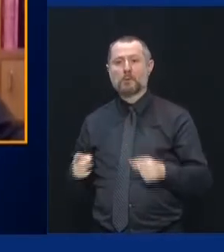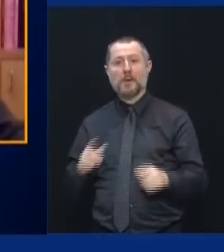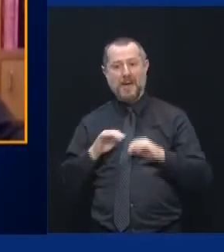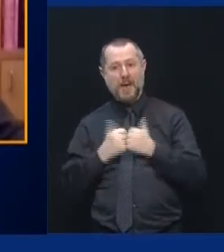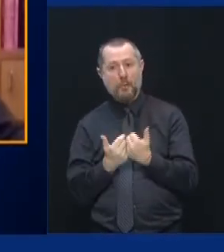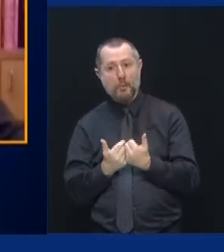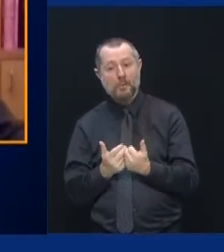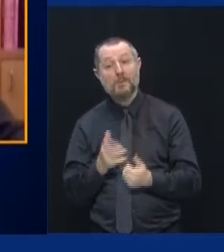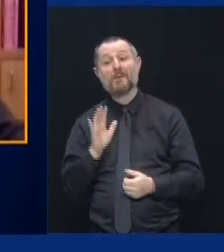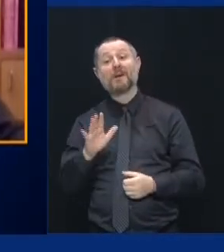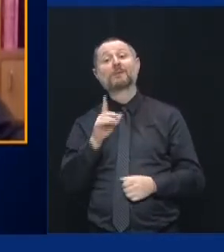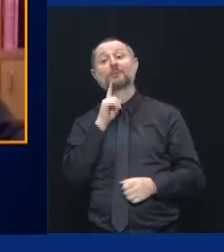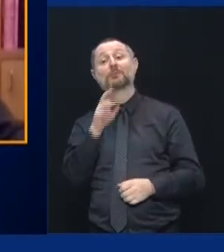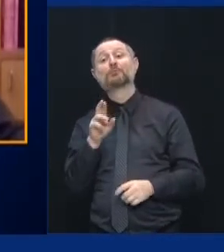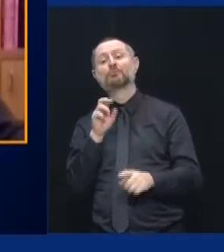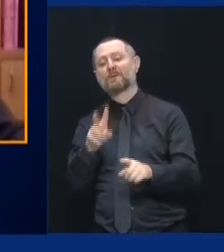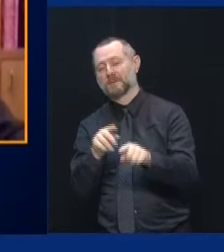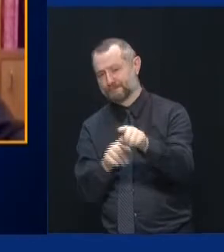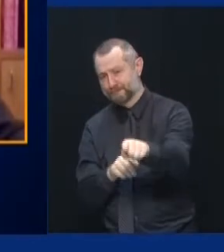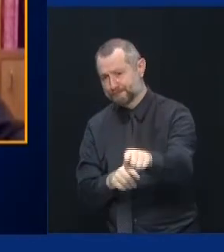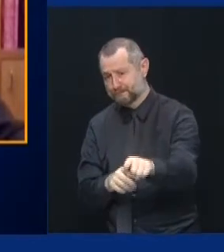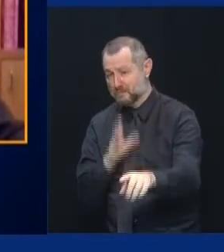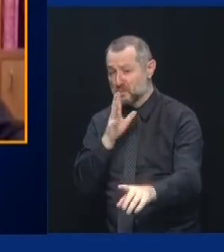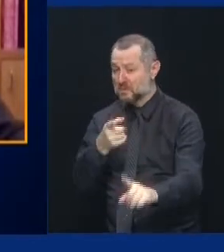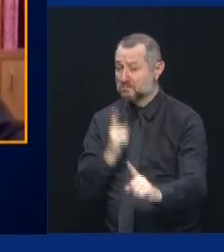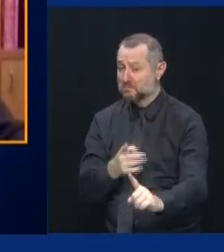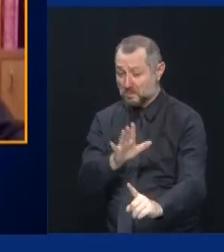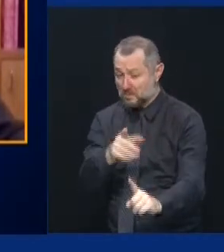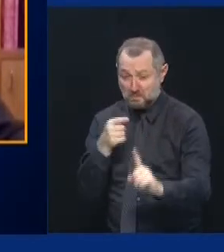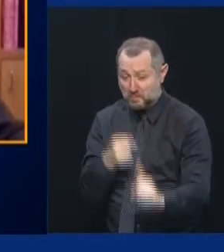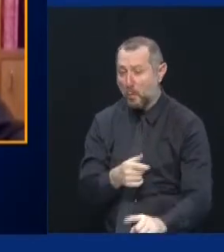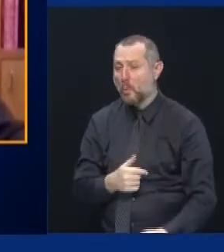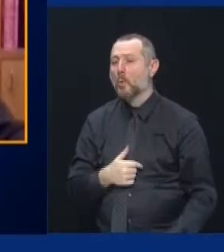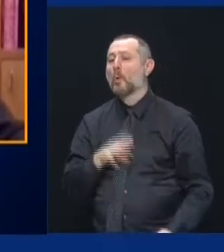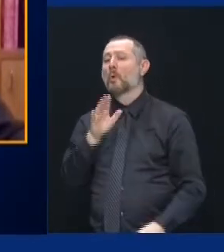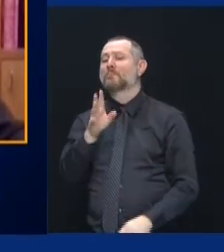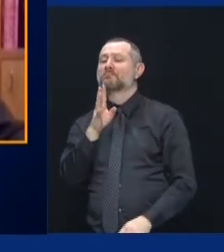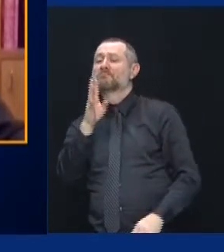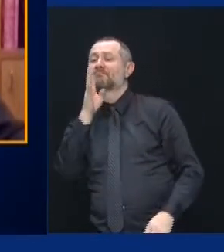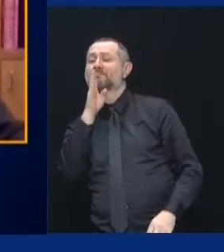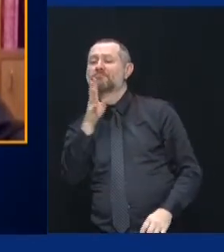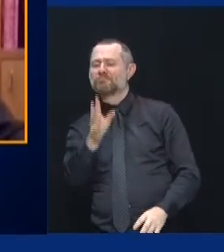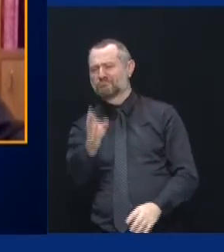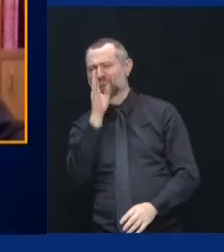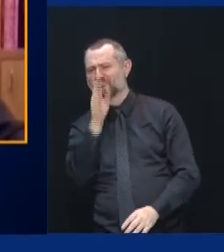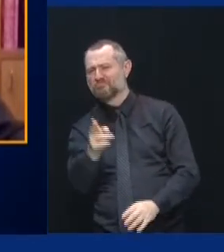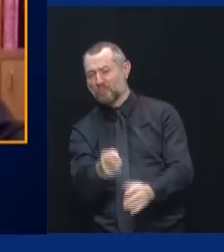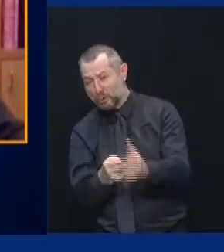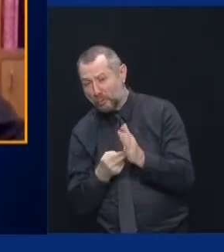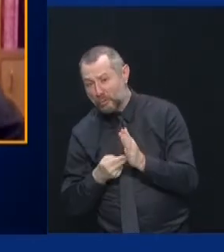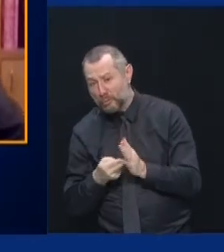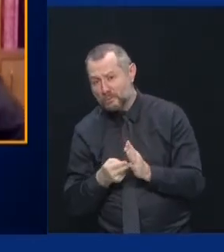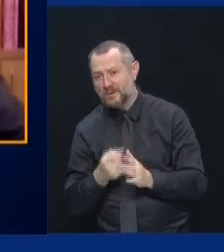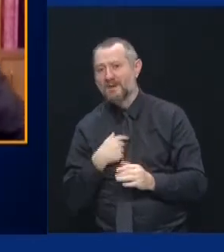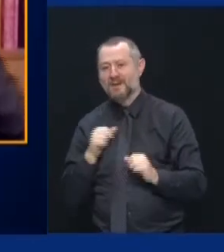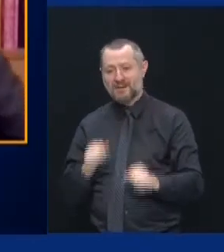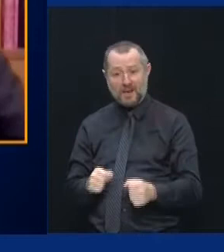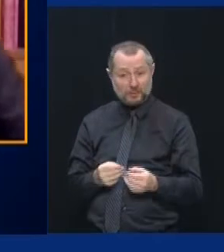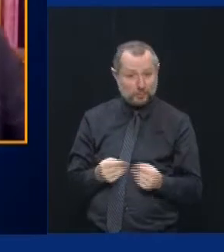PROVIDING A SPECIAL ALLOCATION FOR THESE PLACES AND THAT'S HOW WE GET IT DONE.